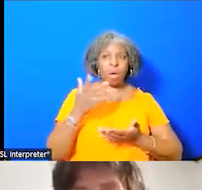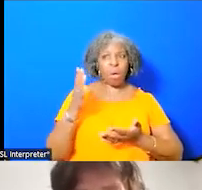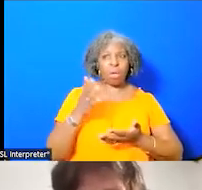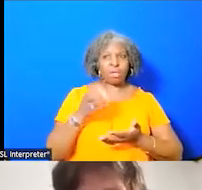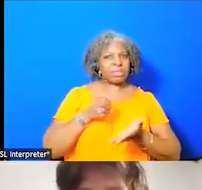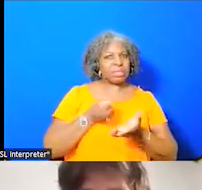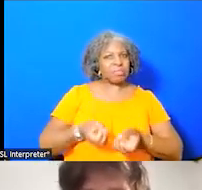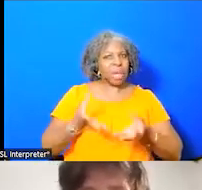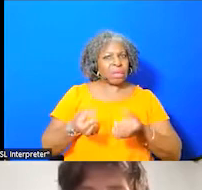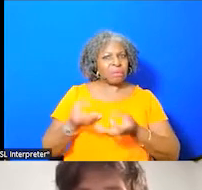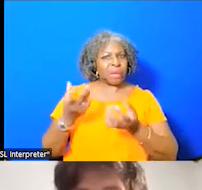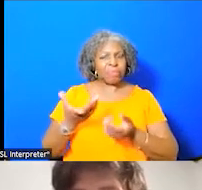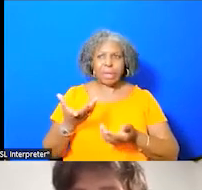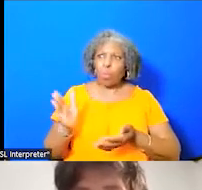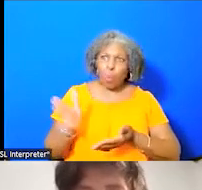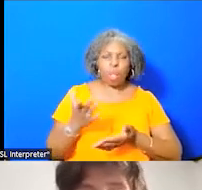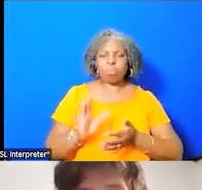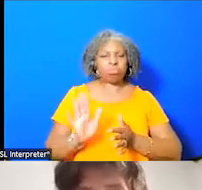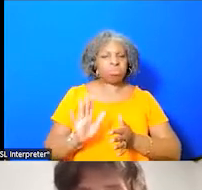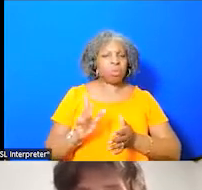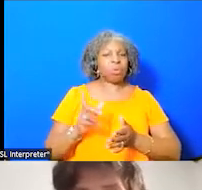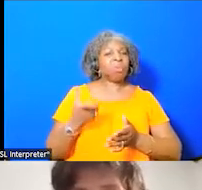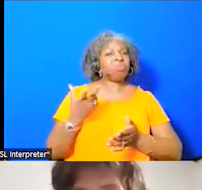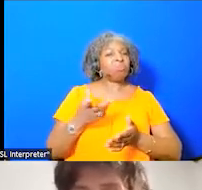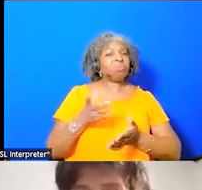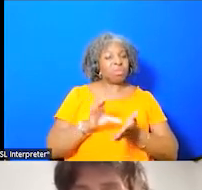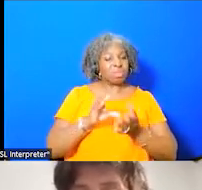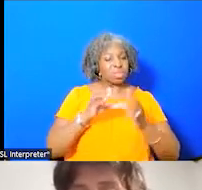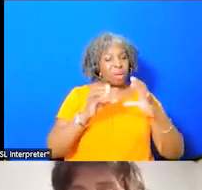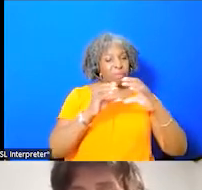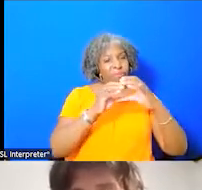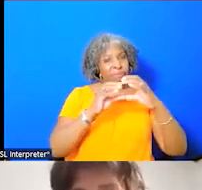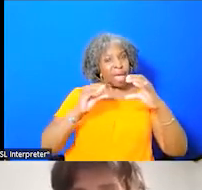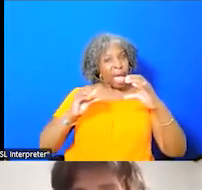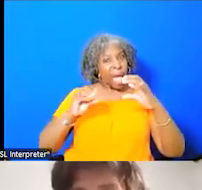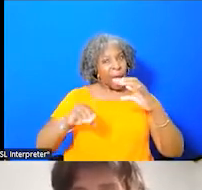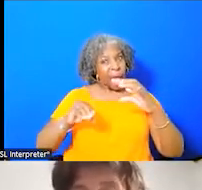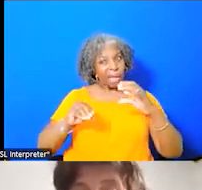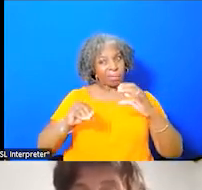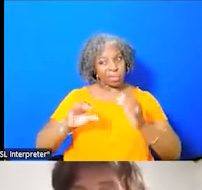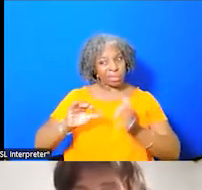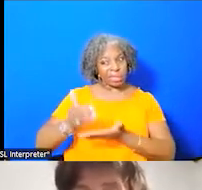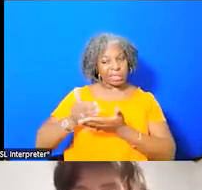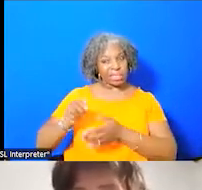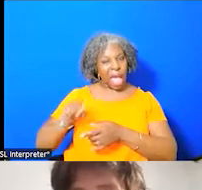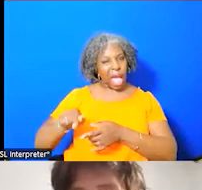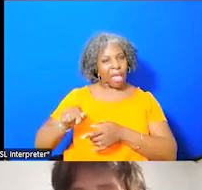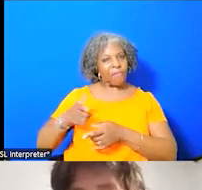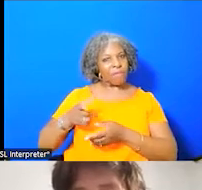we want to put a major part of that funding aside to pay for staffing for the project,